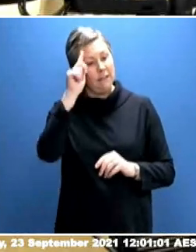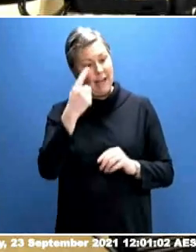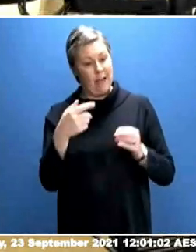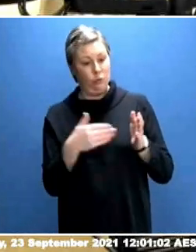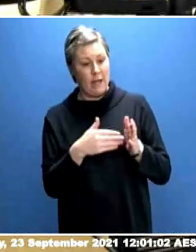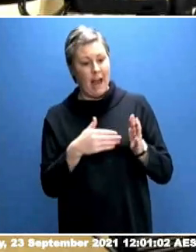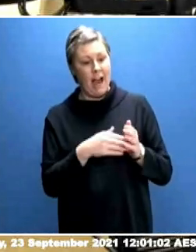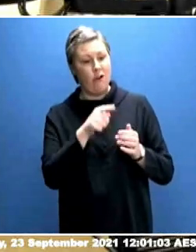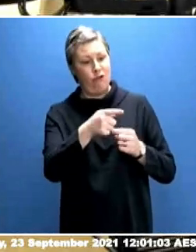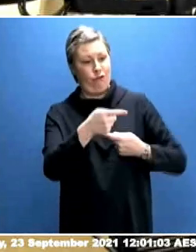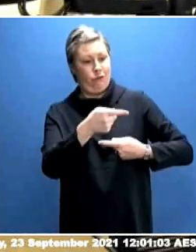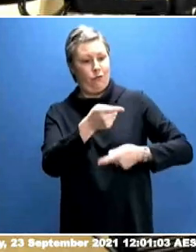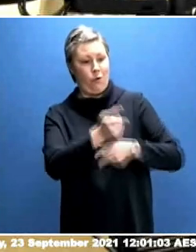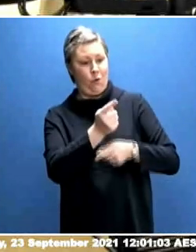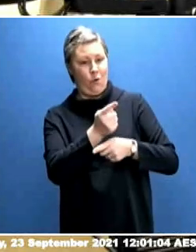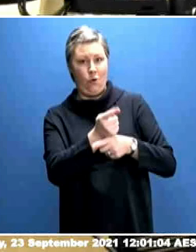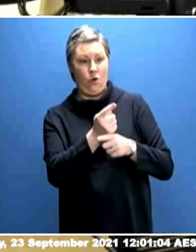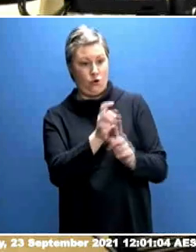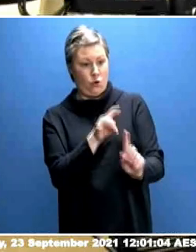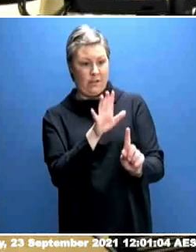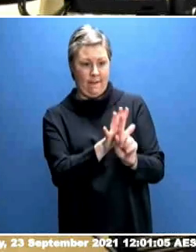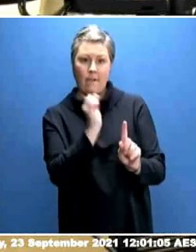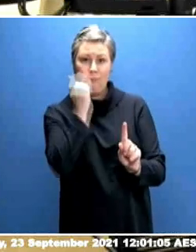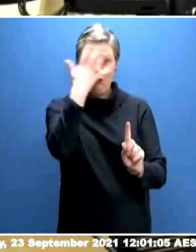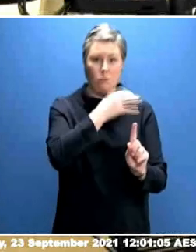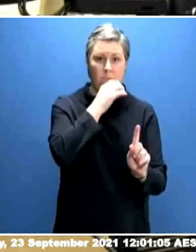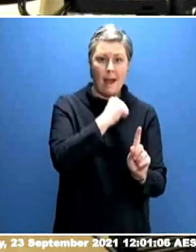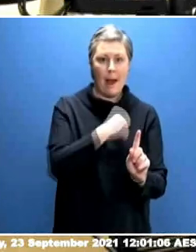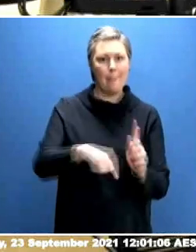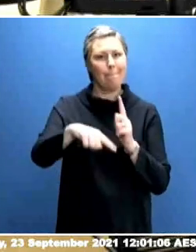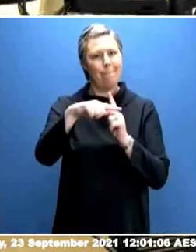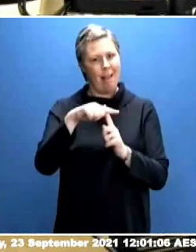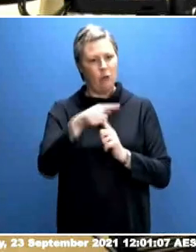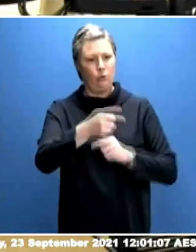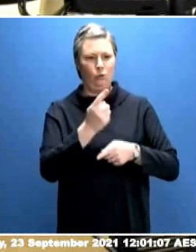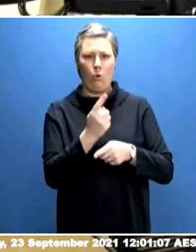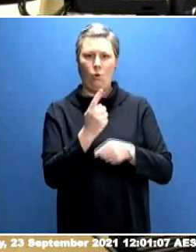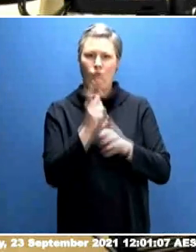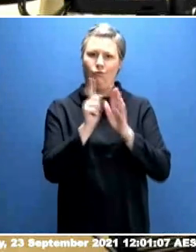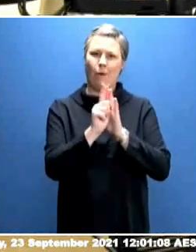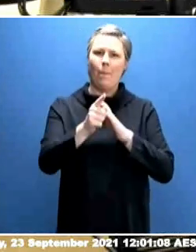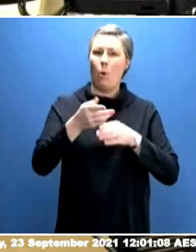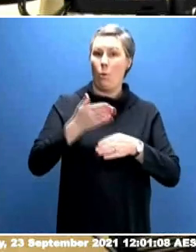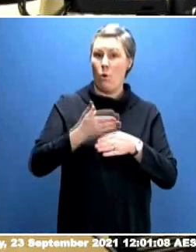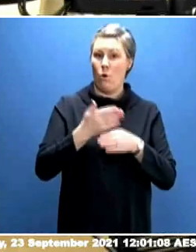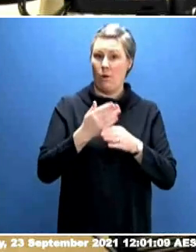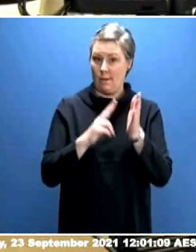but you're also speaking as a representative of your employer NAAJA? That's correct, yes.